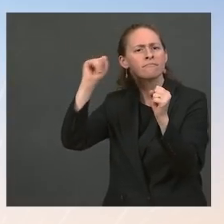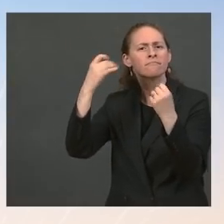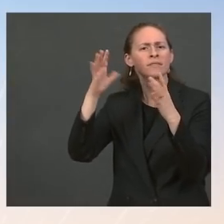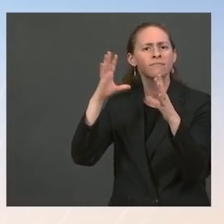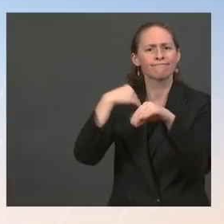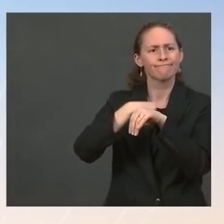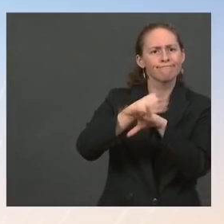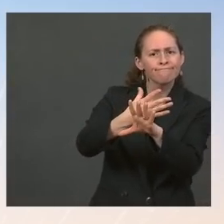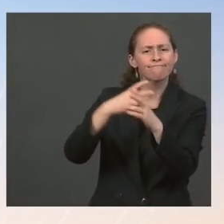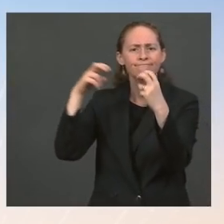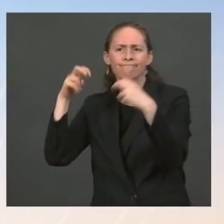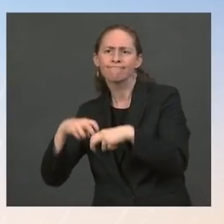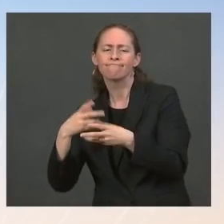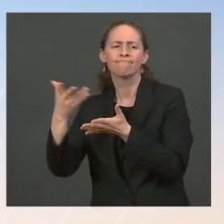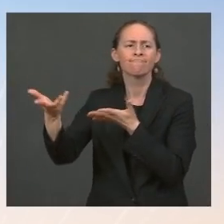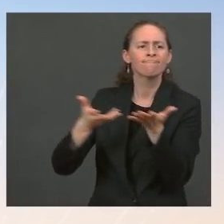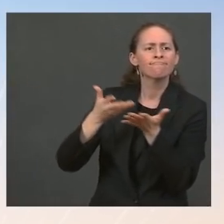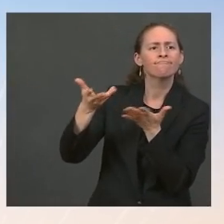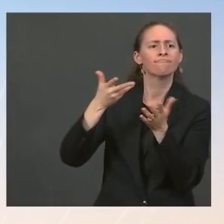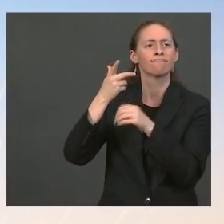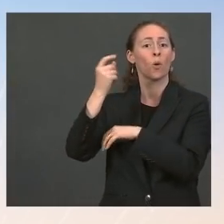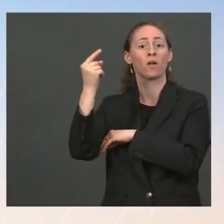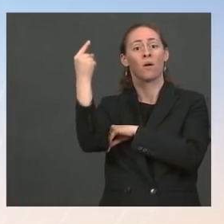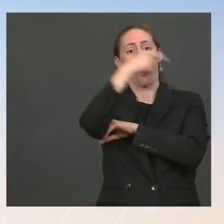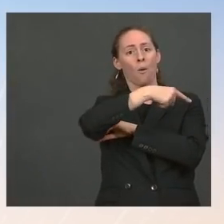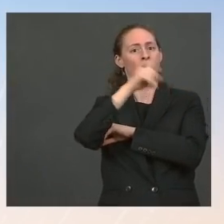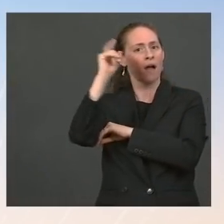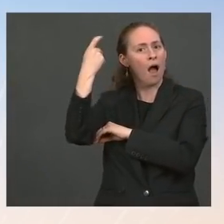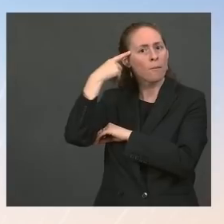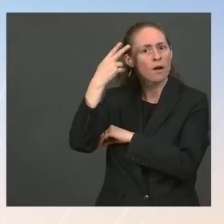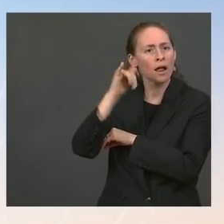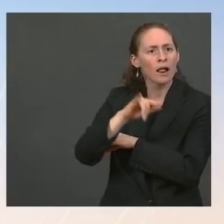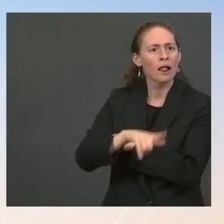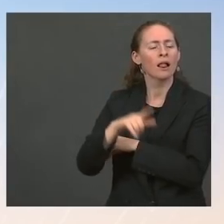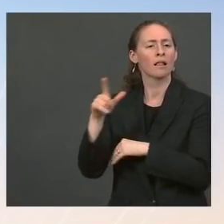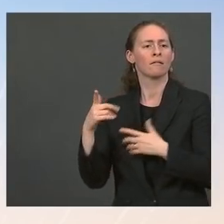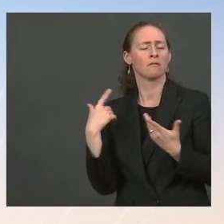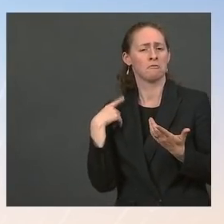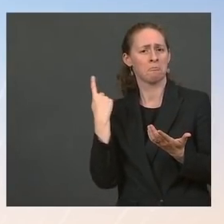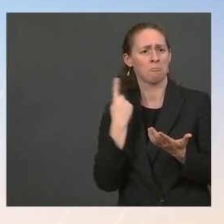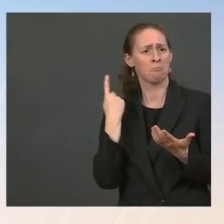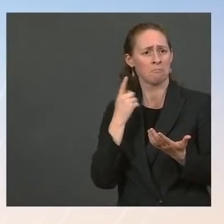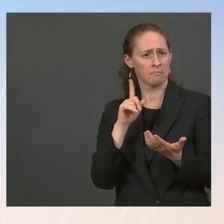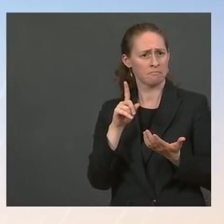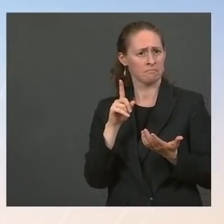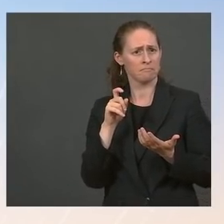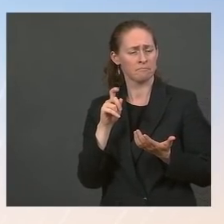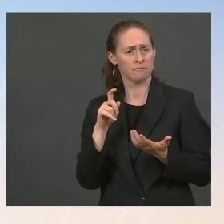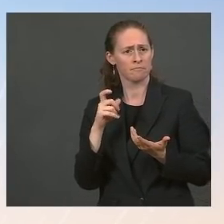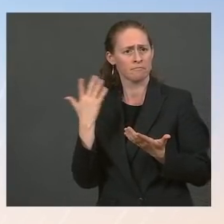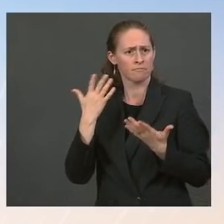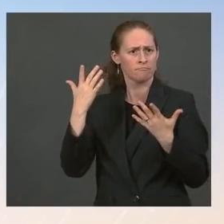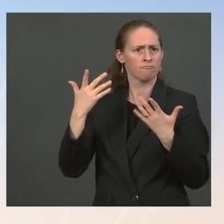The Press: We saw him go up to Capitol Hill. Has he given any consideration to Terry McAuliffe's recommendation that you just sit all of the leading lawmakers in a room